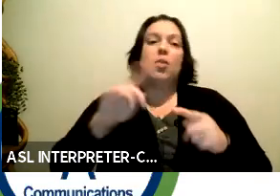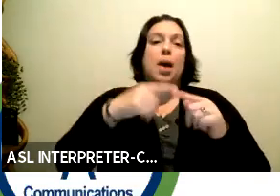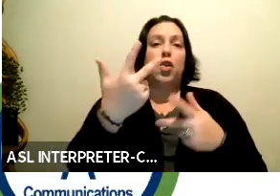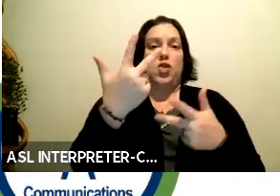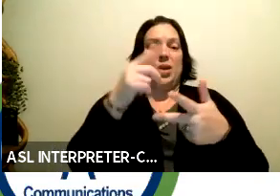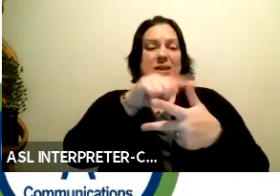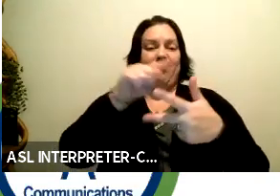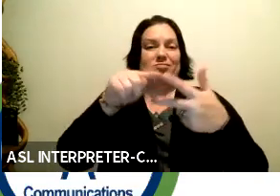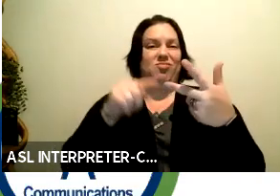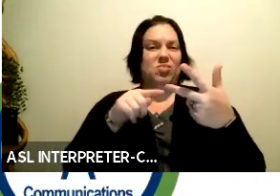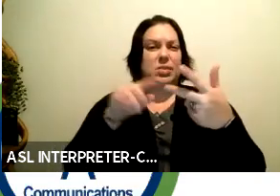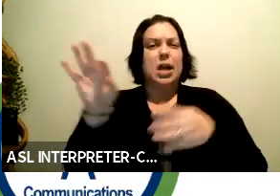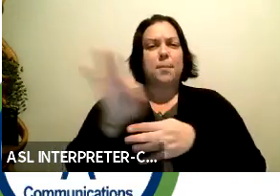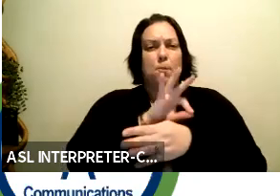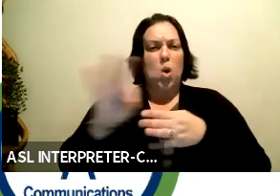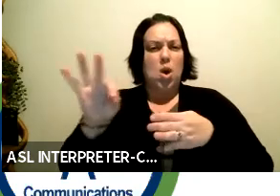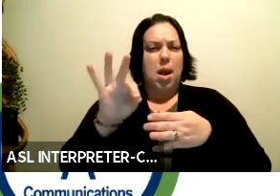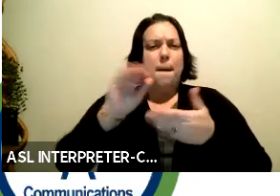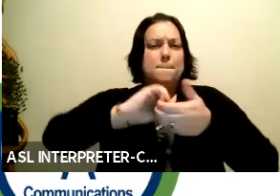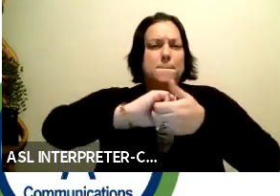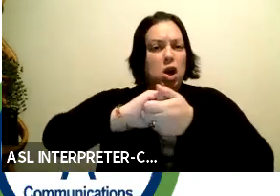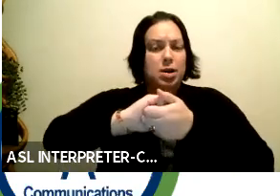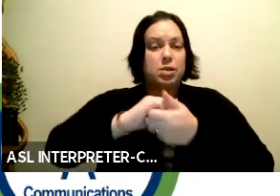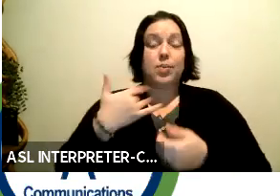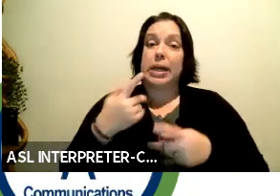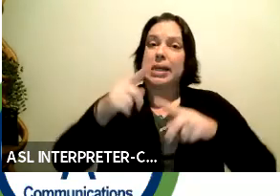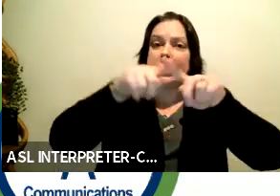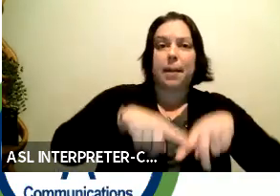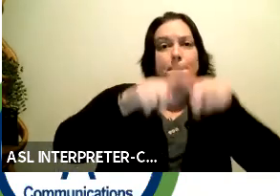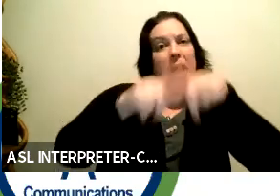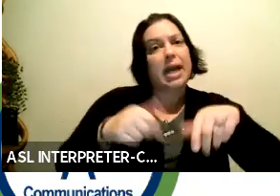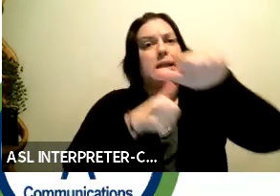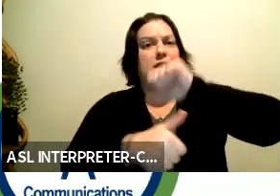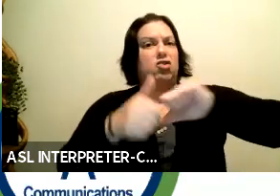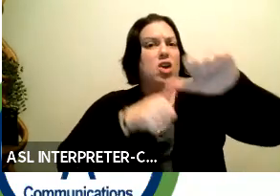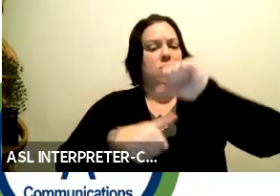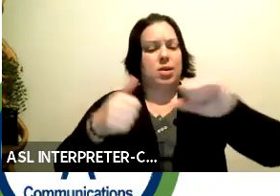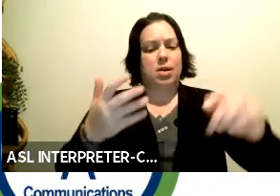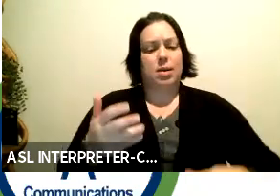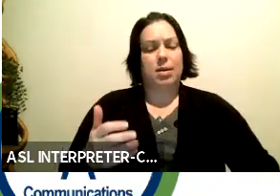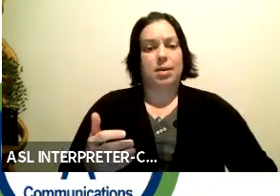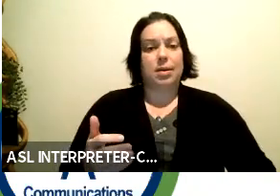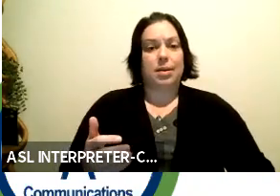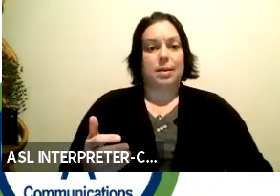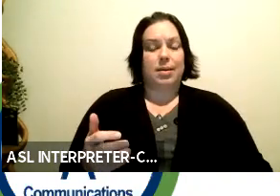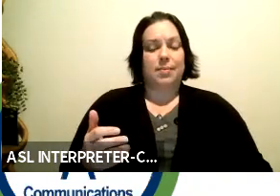support function partners, we have to rely on each other and our respective department and